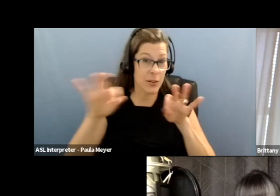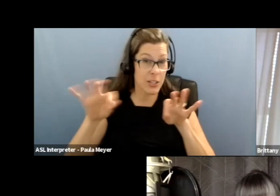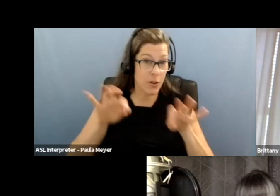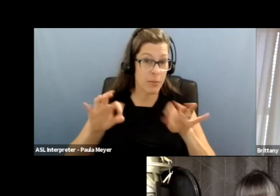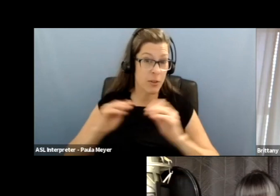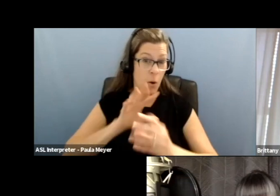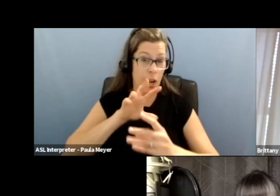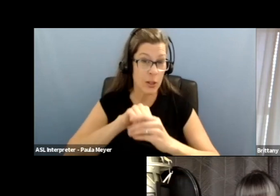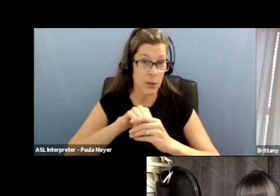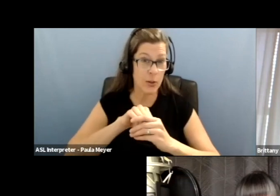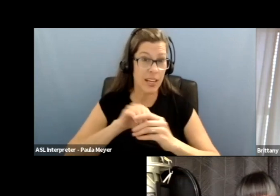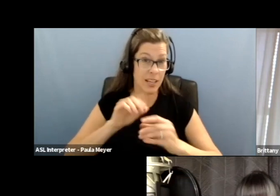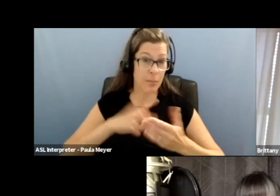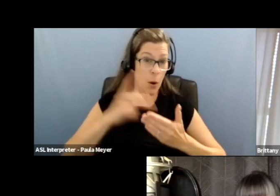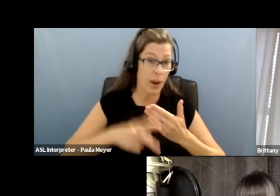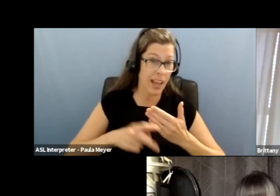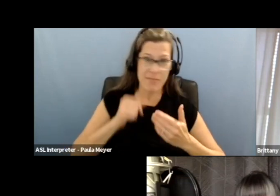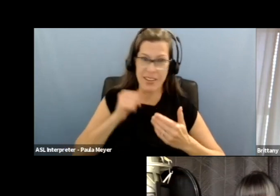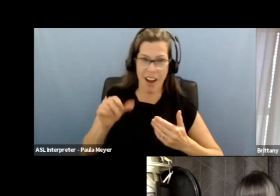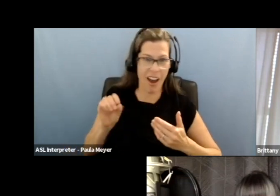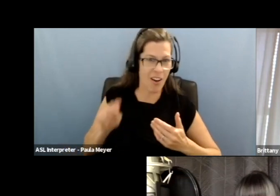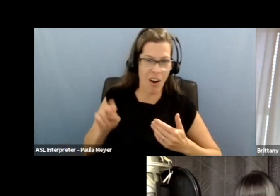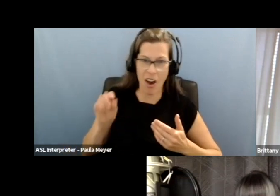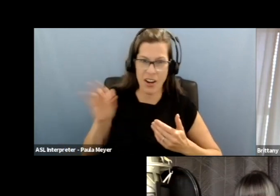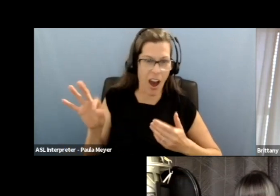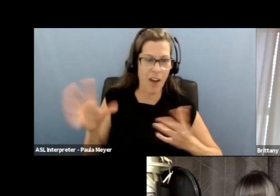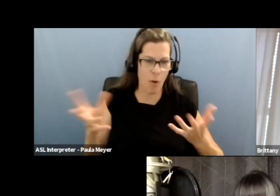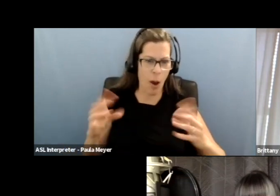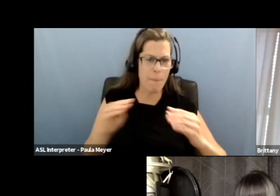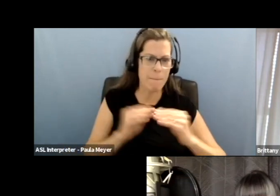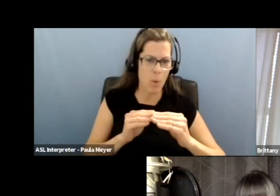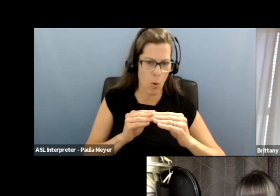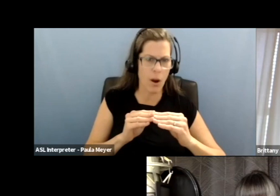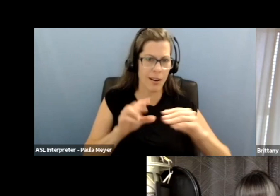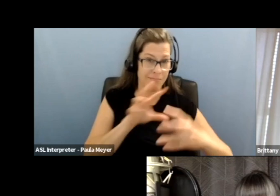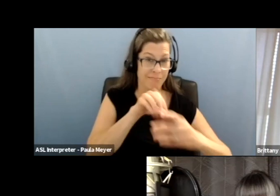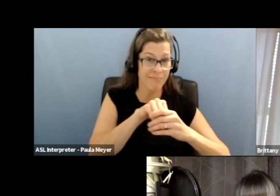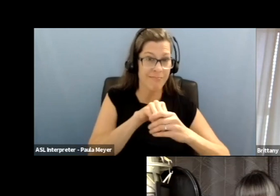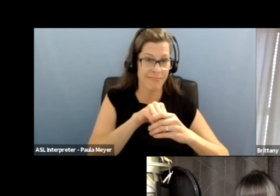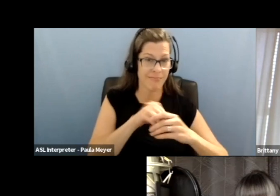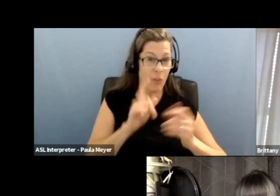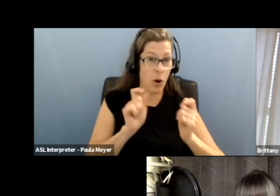offering that could be turned on and off, do you have any tips for just how to bring audio description into your general program?